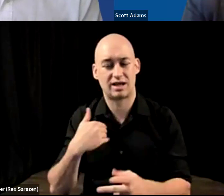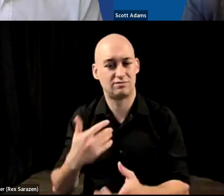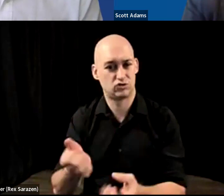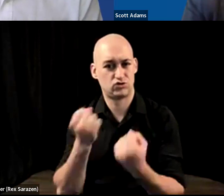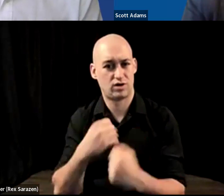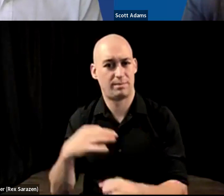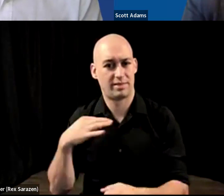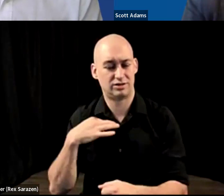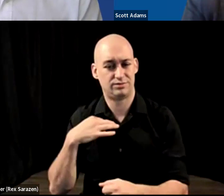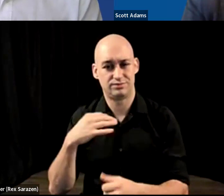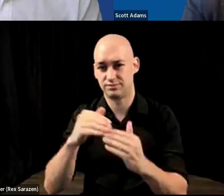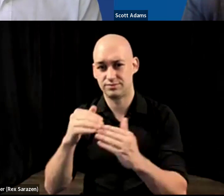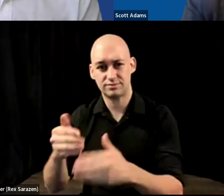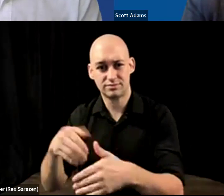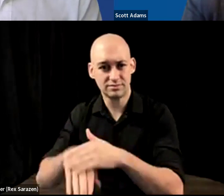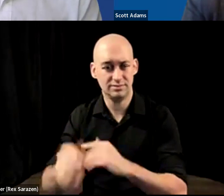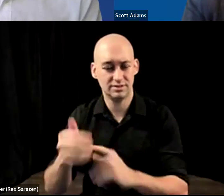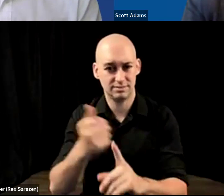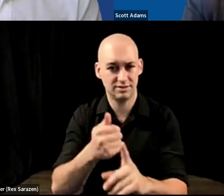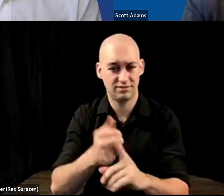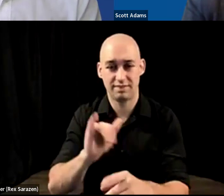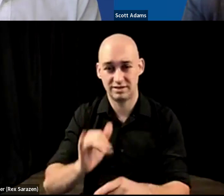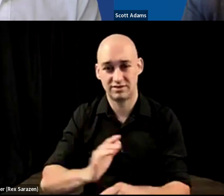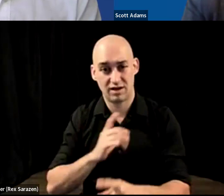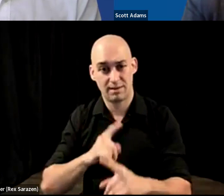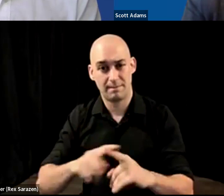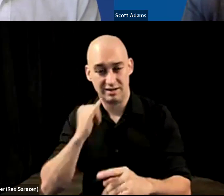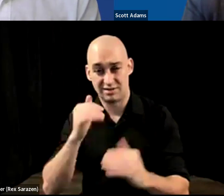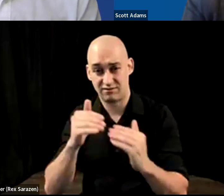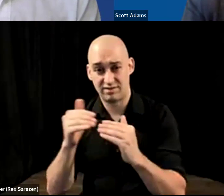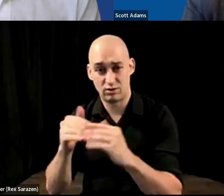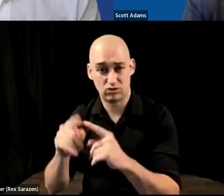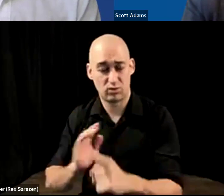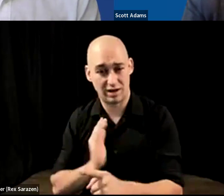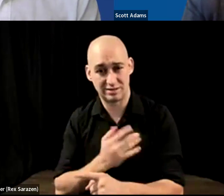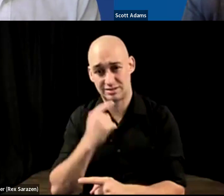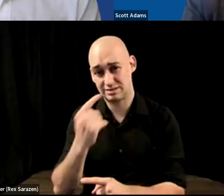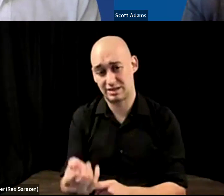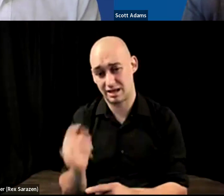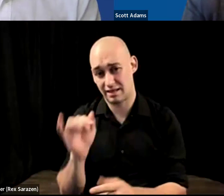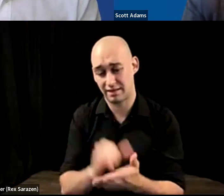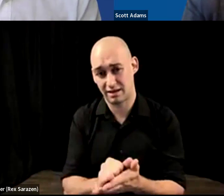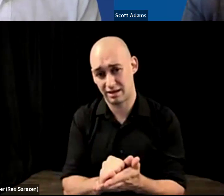in by themselves like that would be fine, but would it be fair to also say that those types of